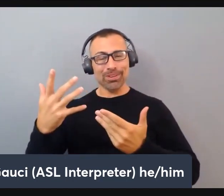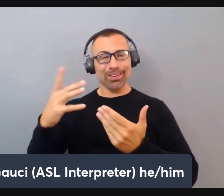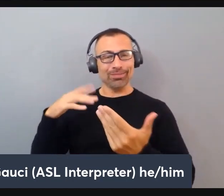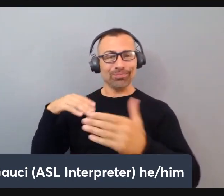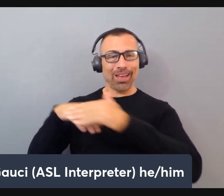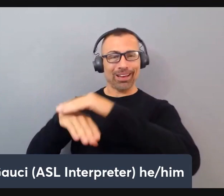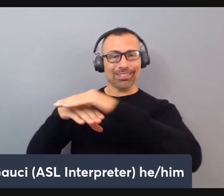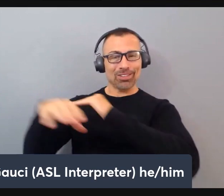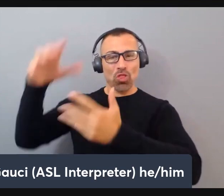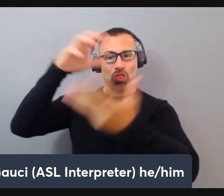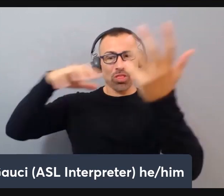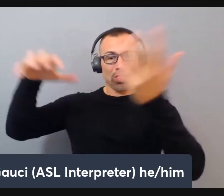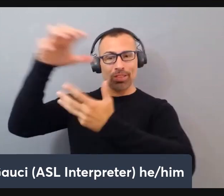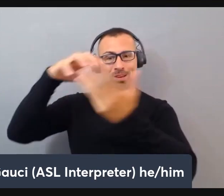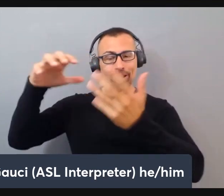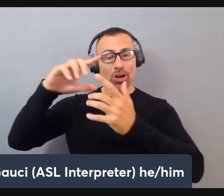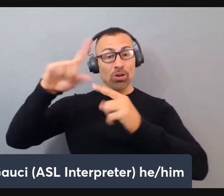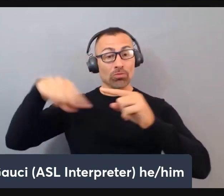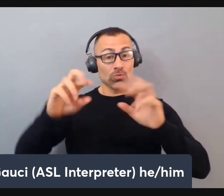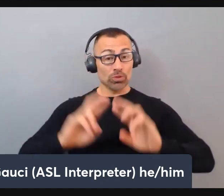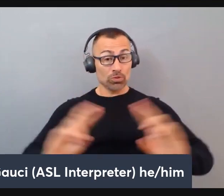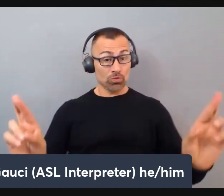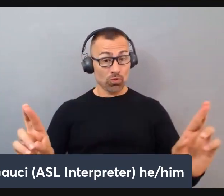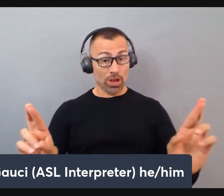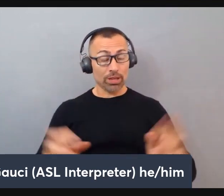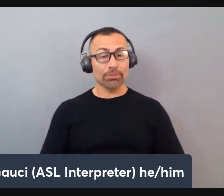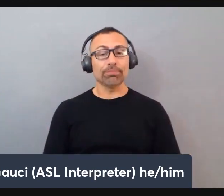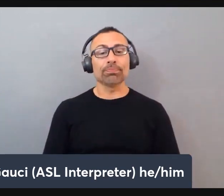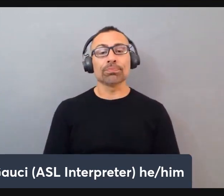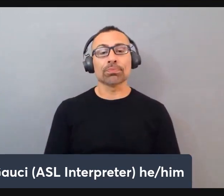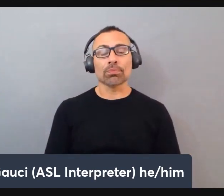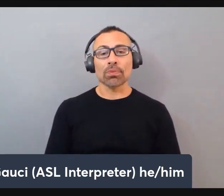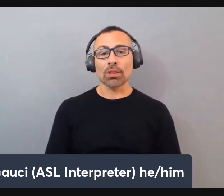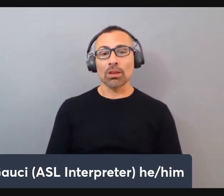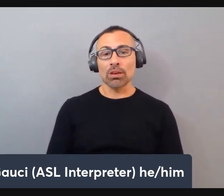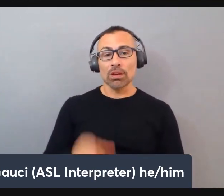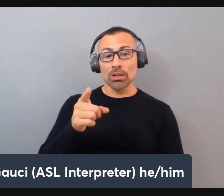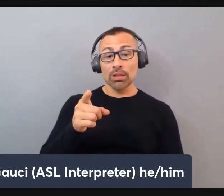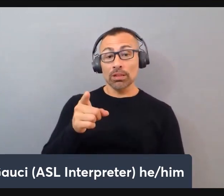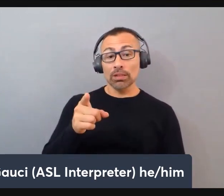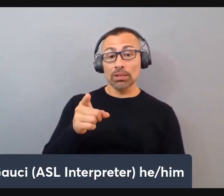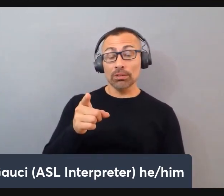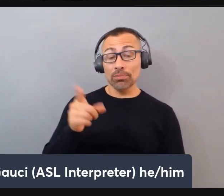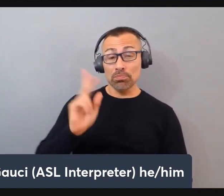And also, for folks joining, if you have any questions for Nathan specifically,